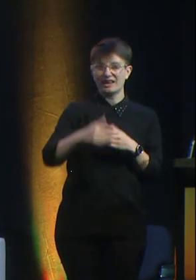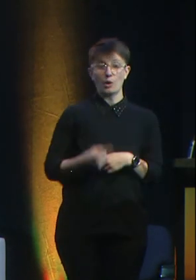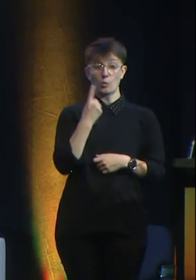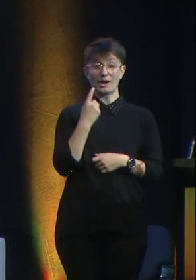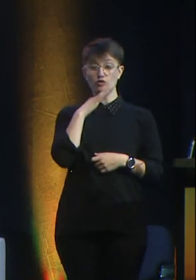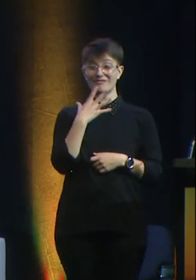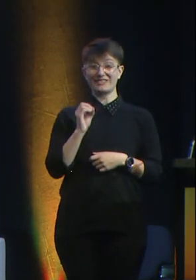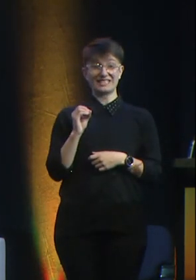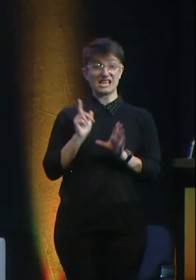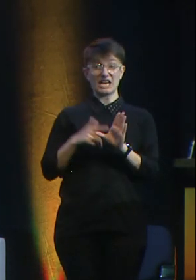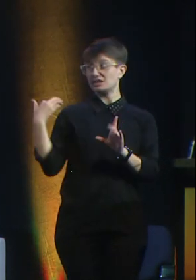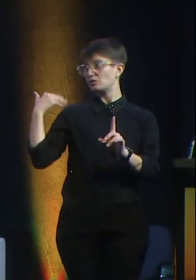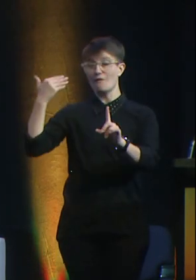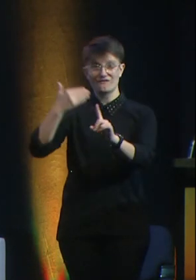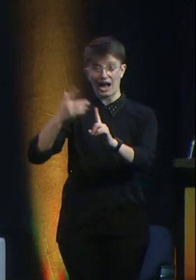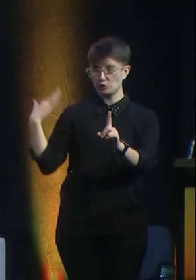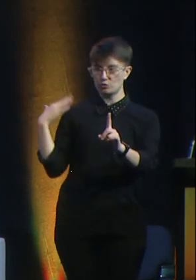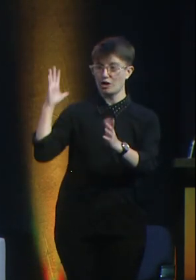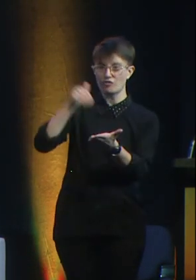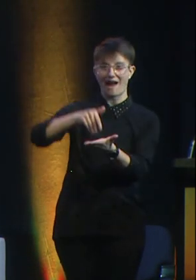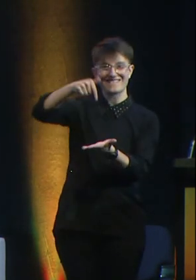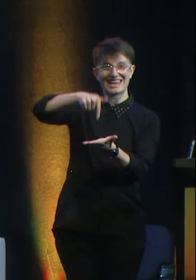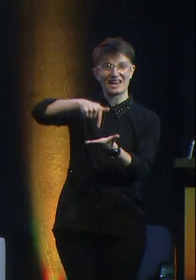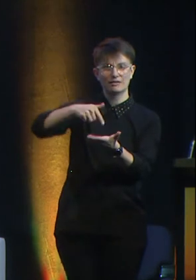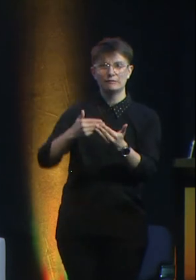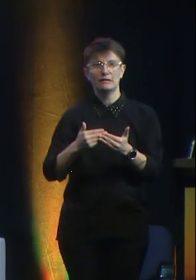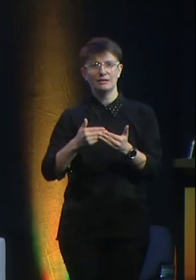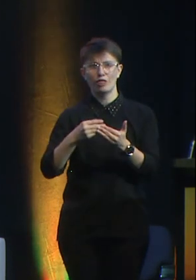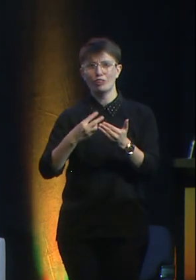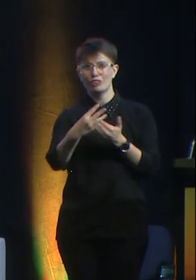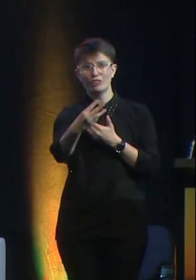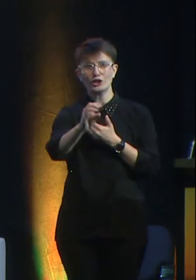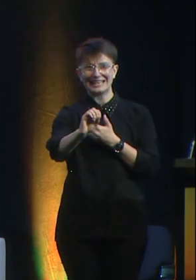to get there in the next 30 years? And we're going to need some support from the fossil